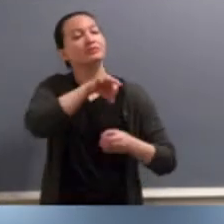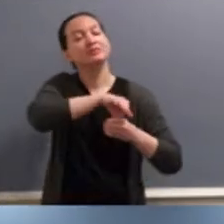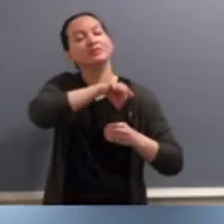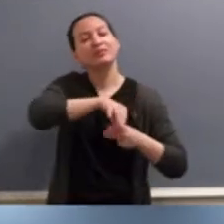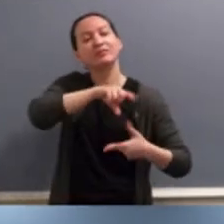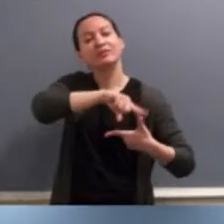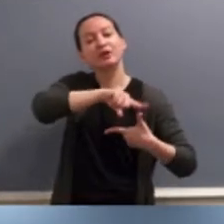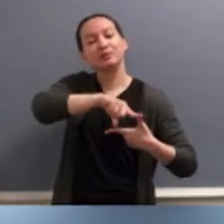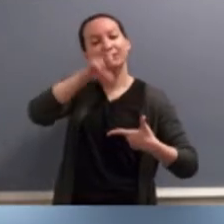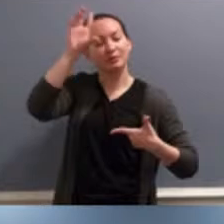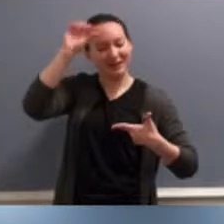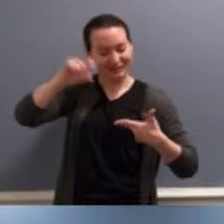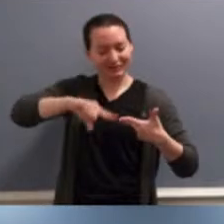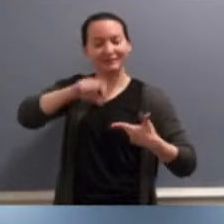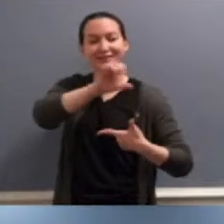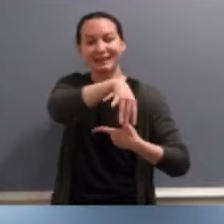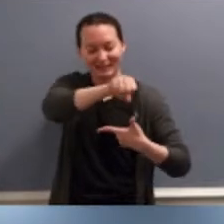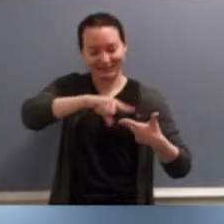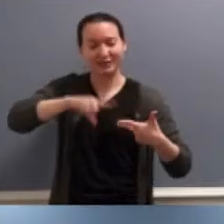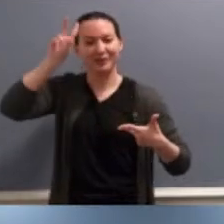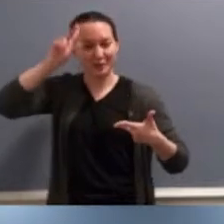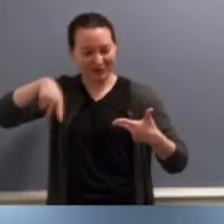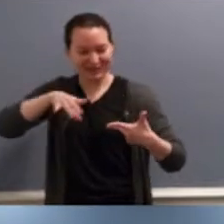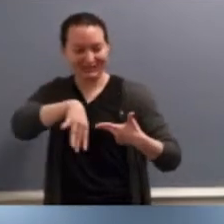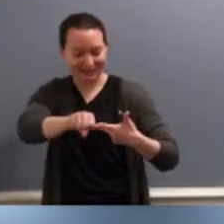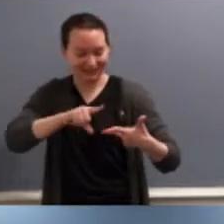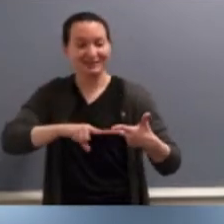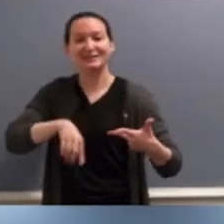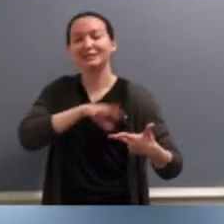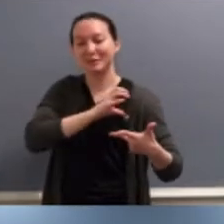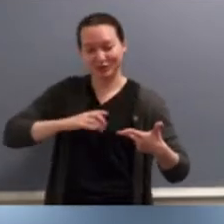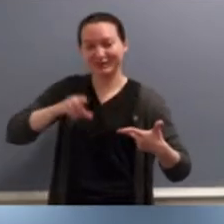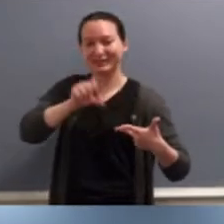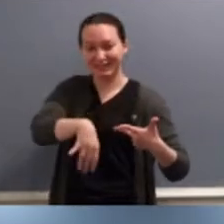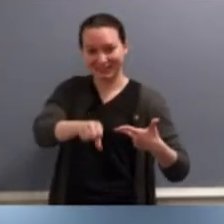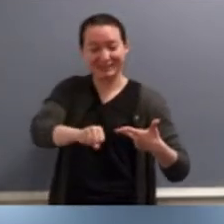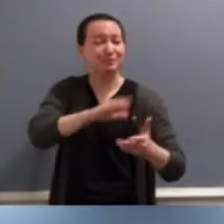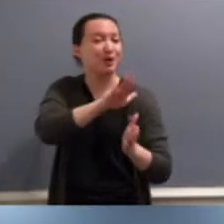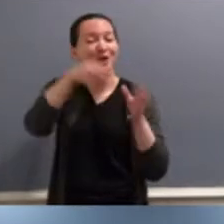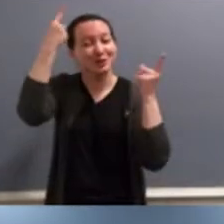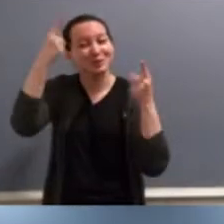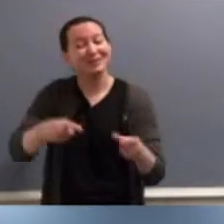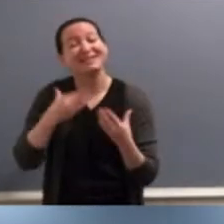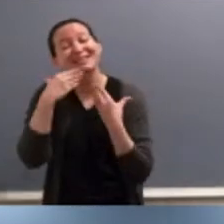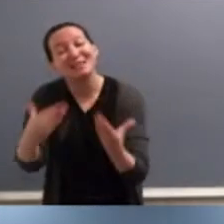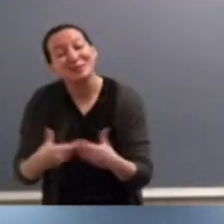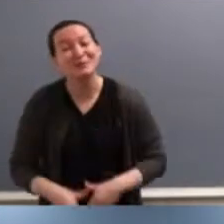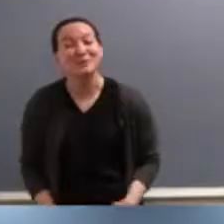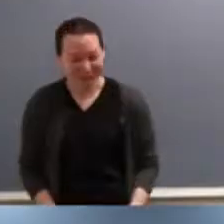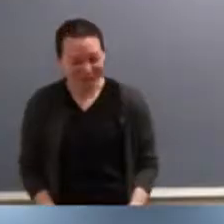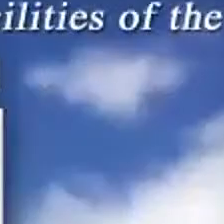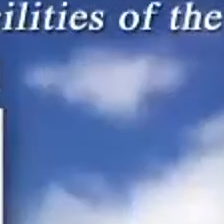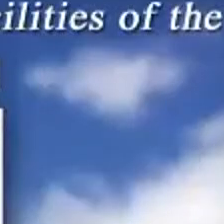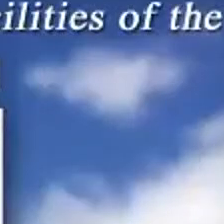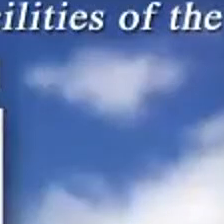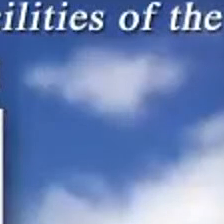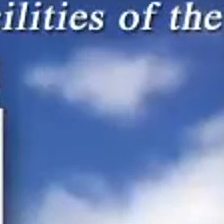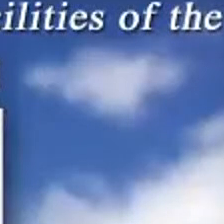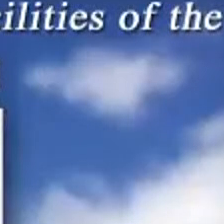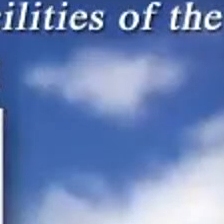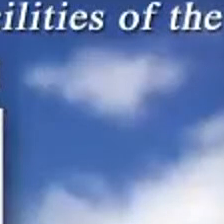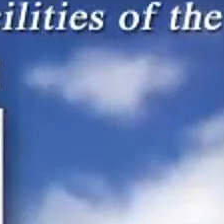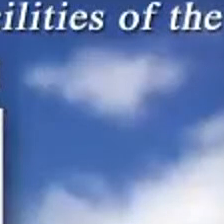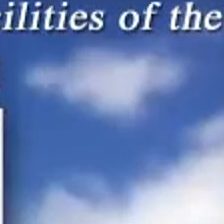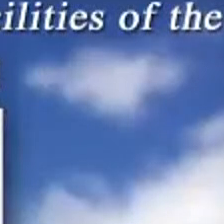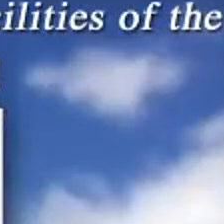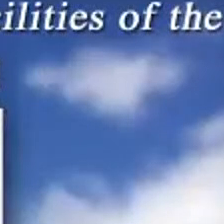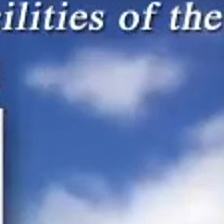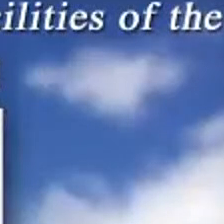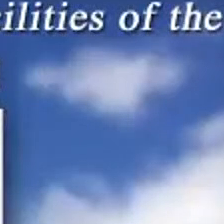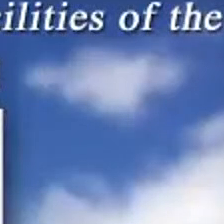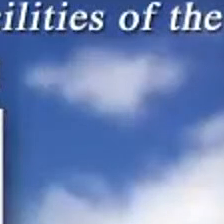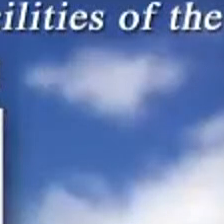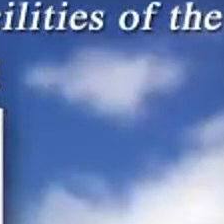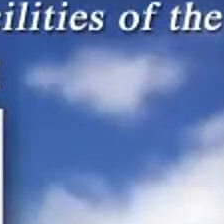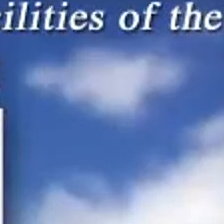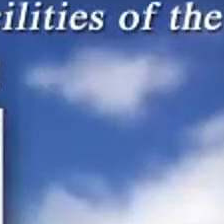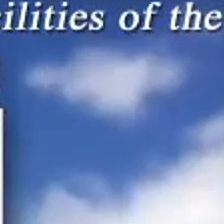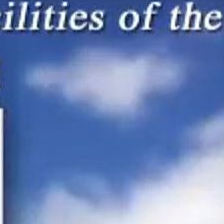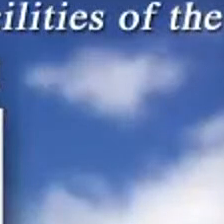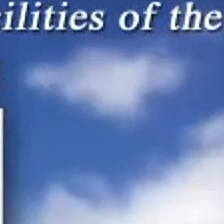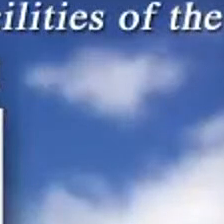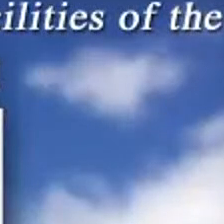Dumas yes Commissioner reeves yes Commissioner Driehaus yes thank you all